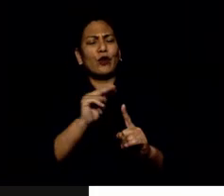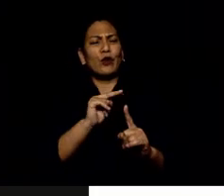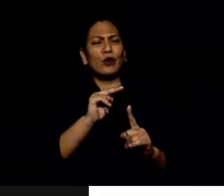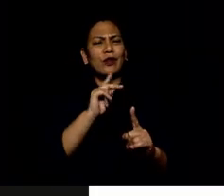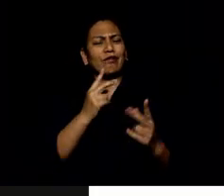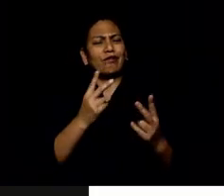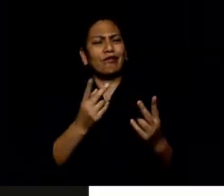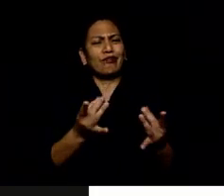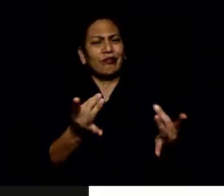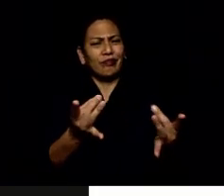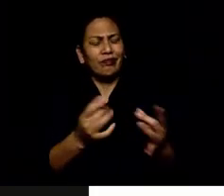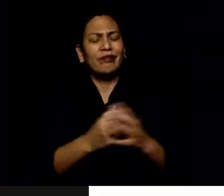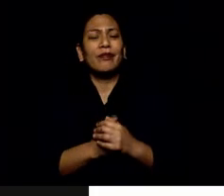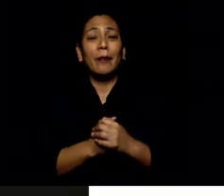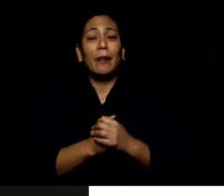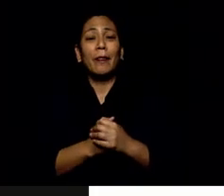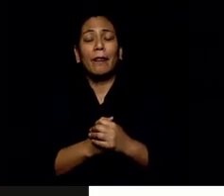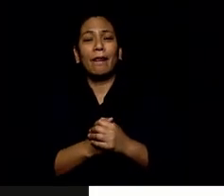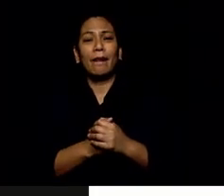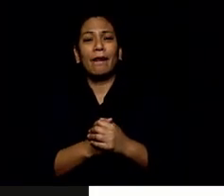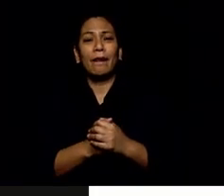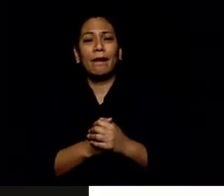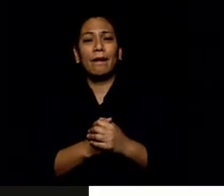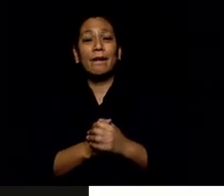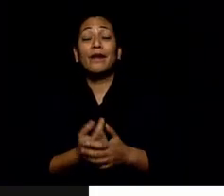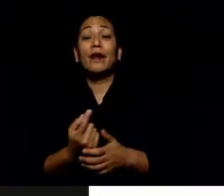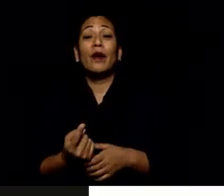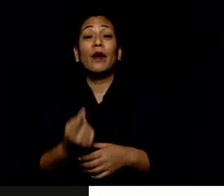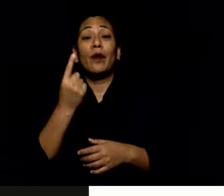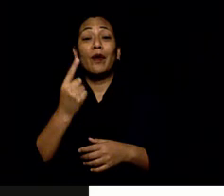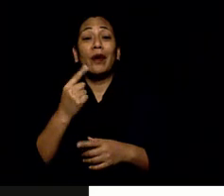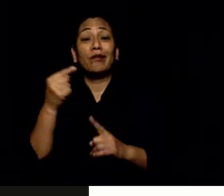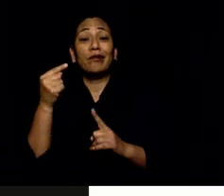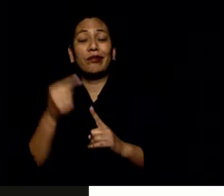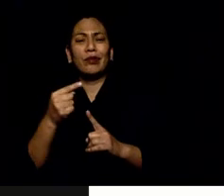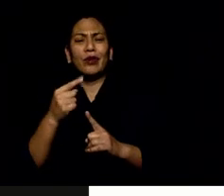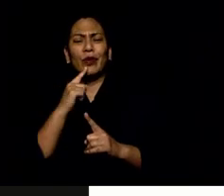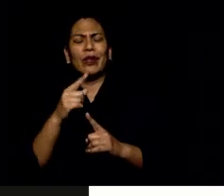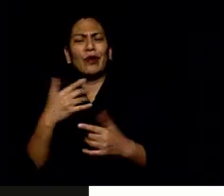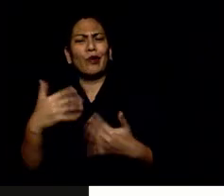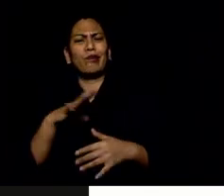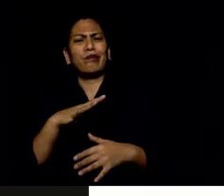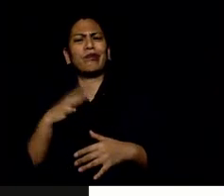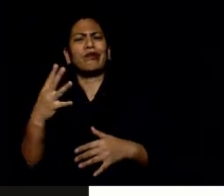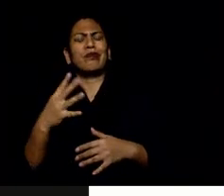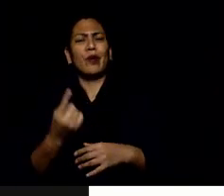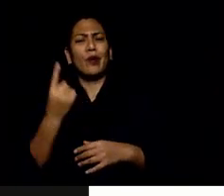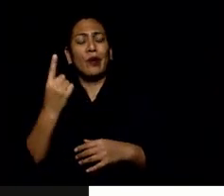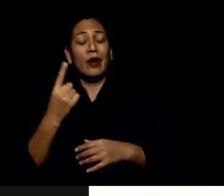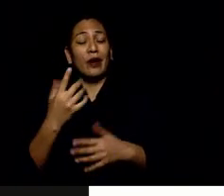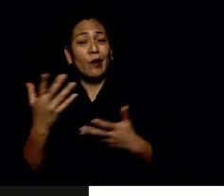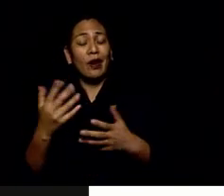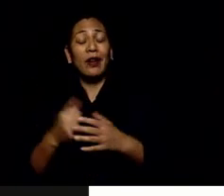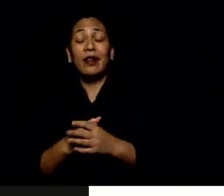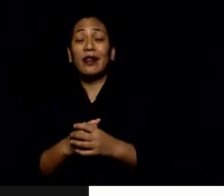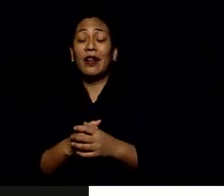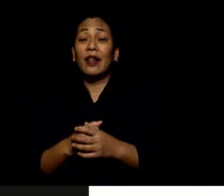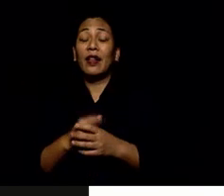Um, and. . . One thing that's I think is quite appalling, is that the first woman to win